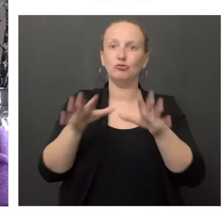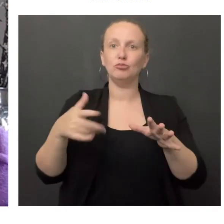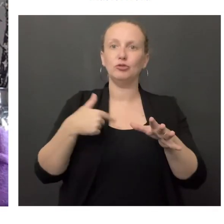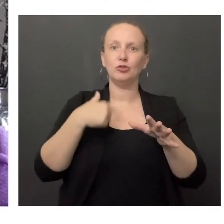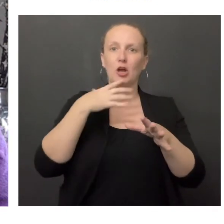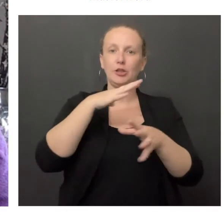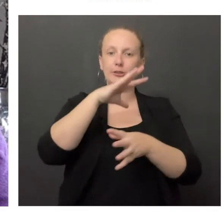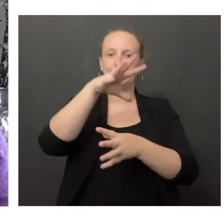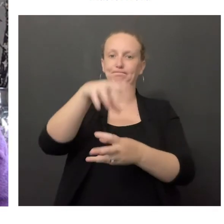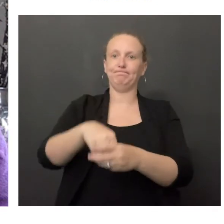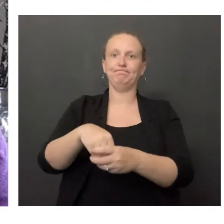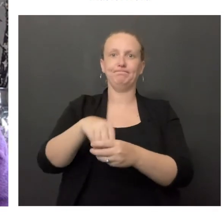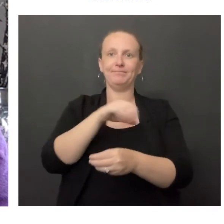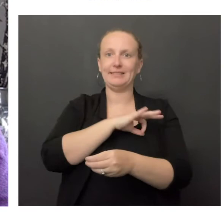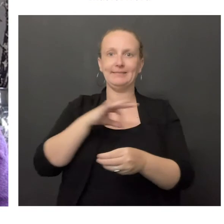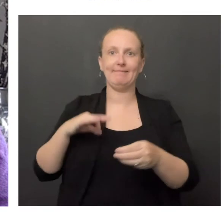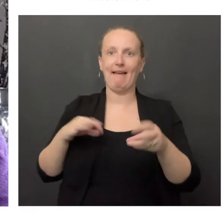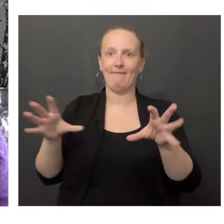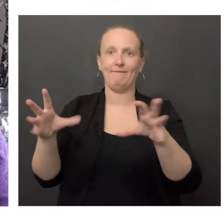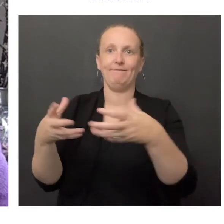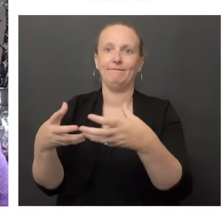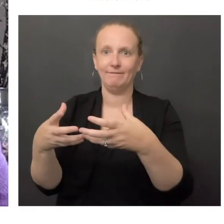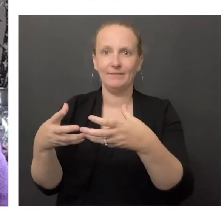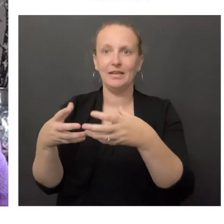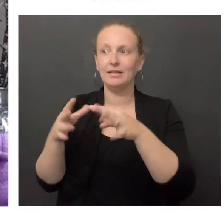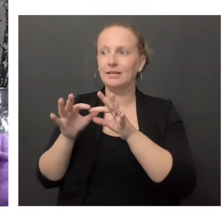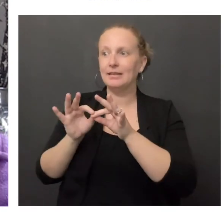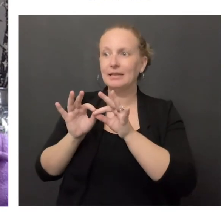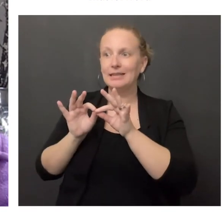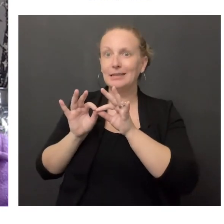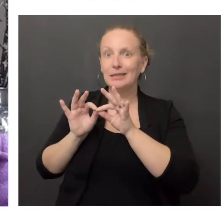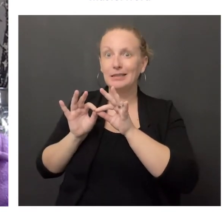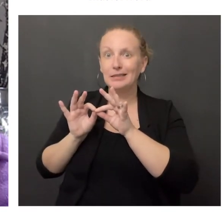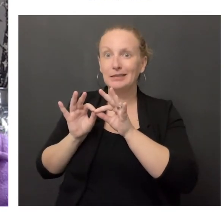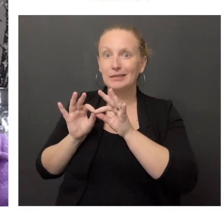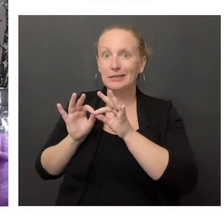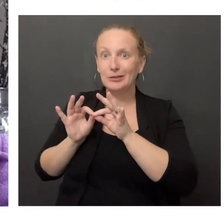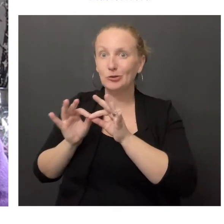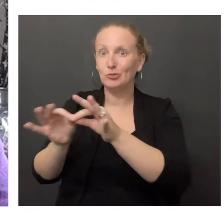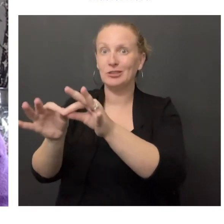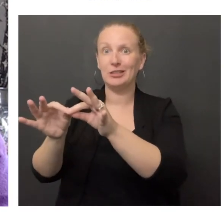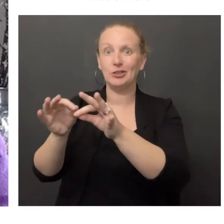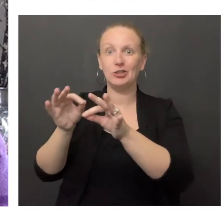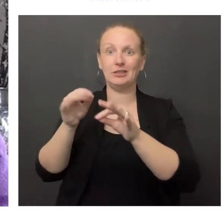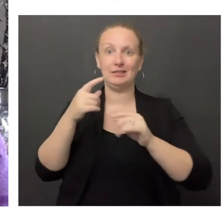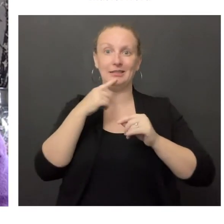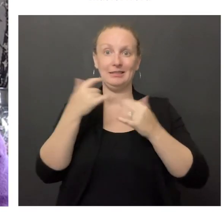So, um, interpretation is now just part of the person that walks into the room.